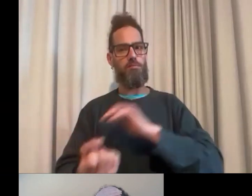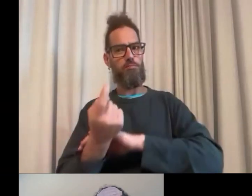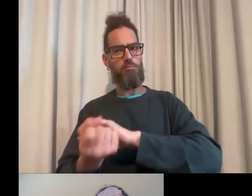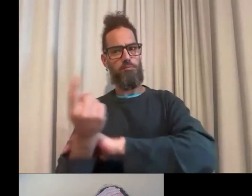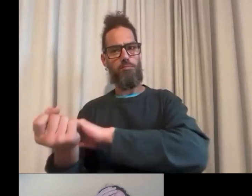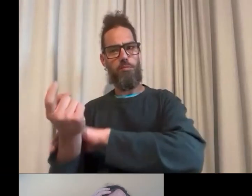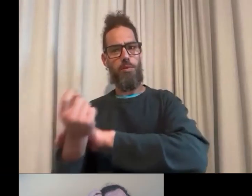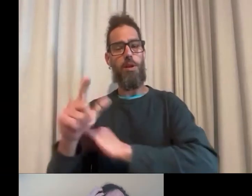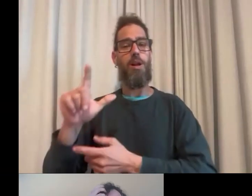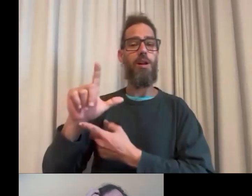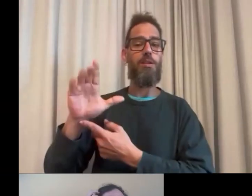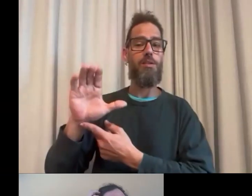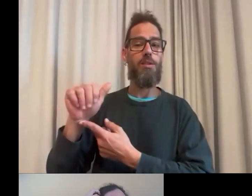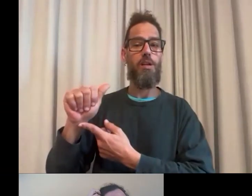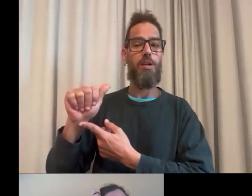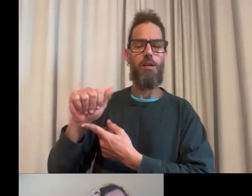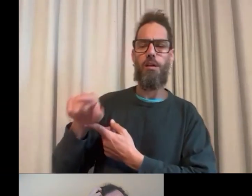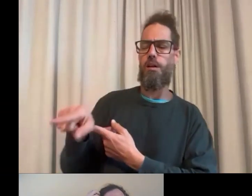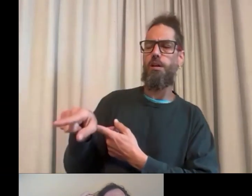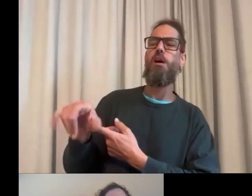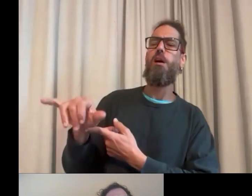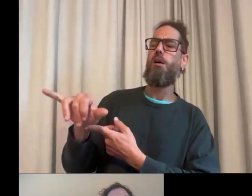So the ACA recognized sign languages,